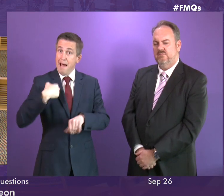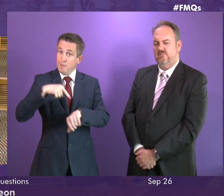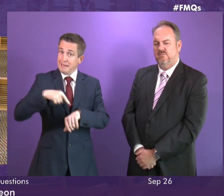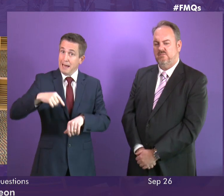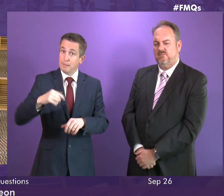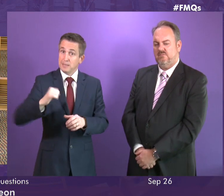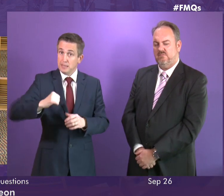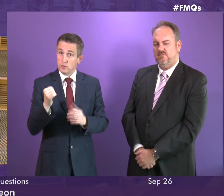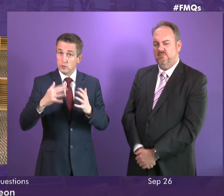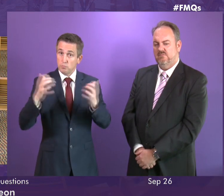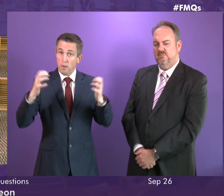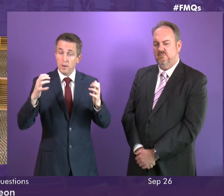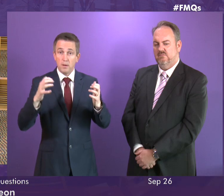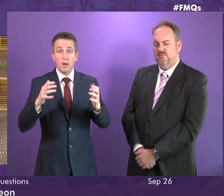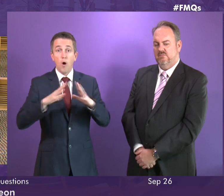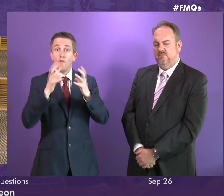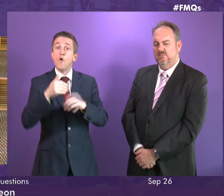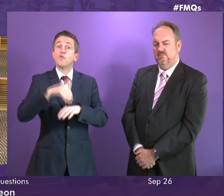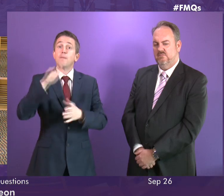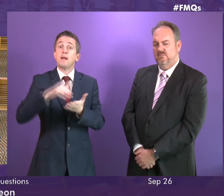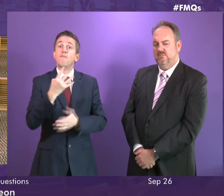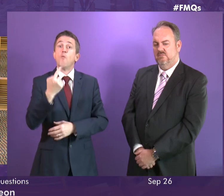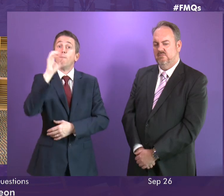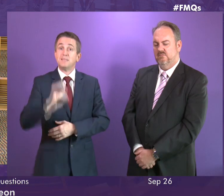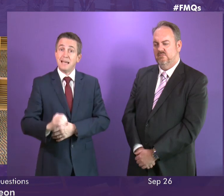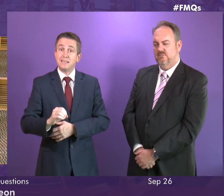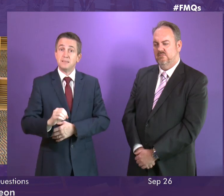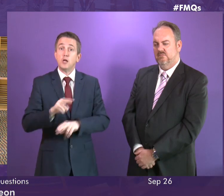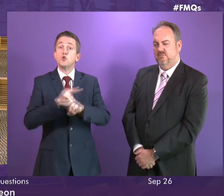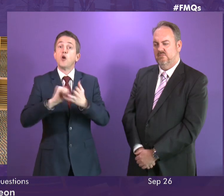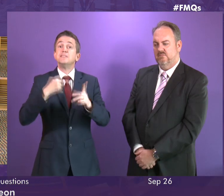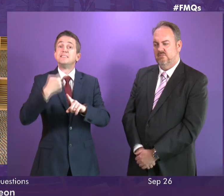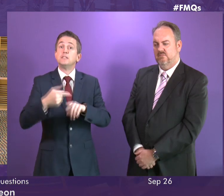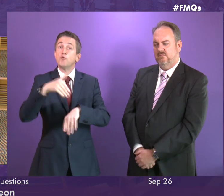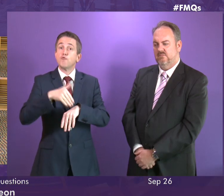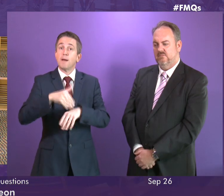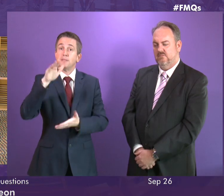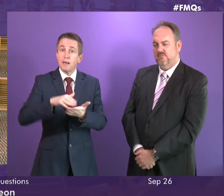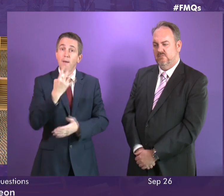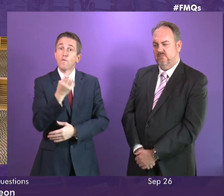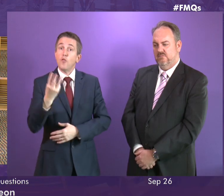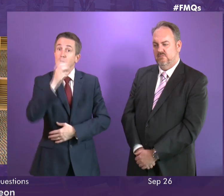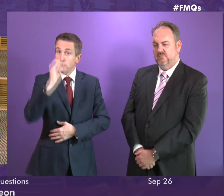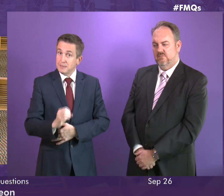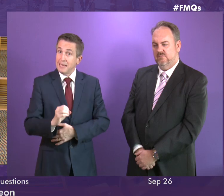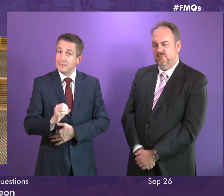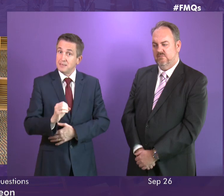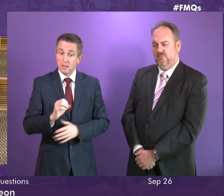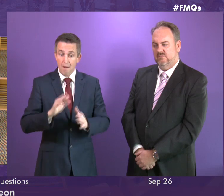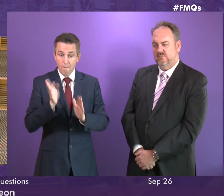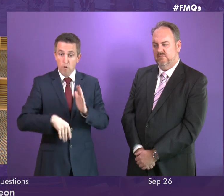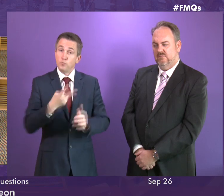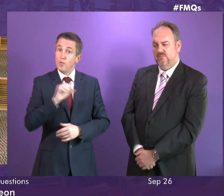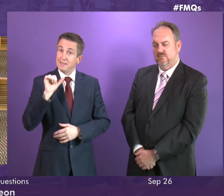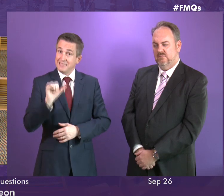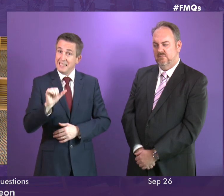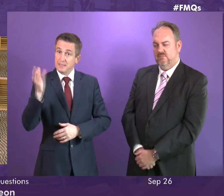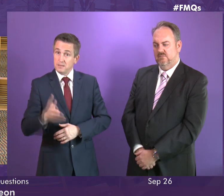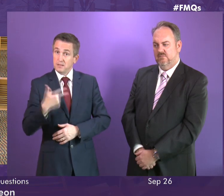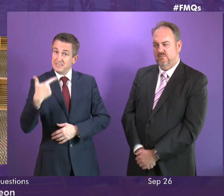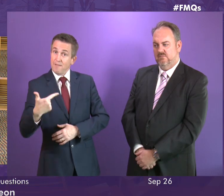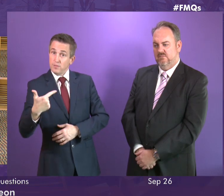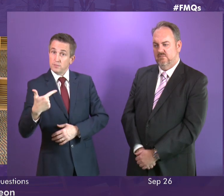is down by 41 per cent and non-sexual violent crime is down by 43 per cent. Clearly, there